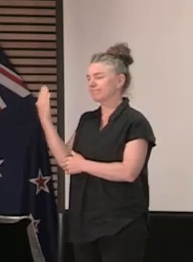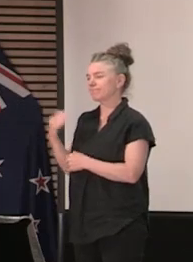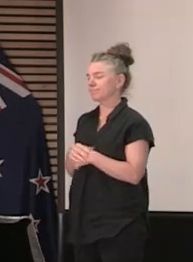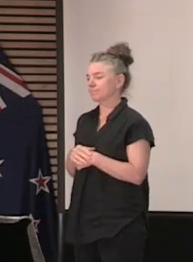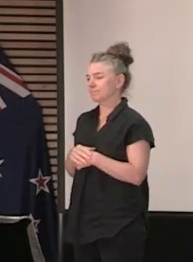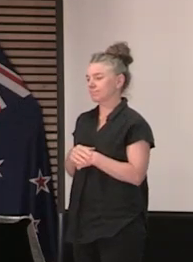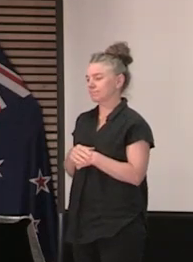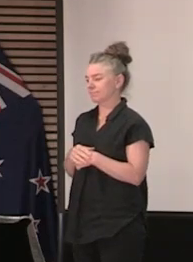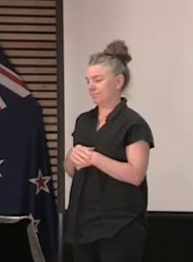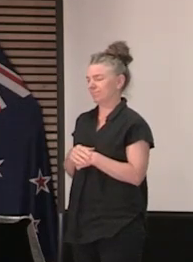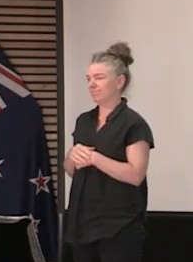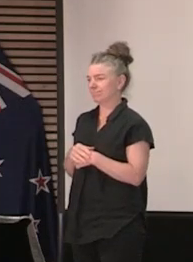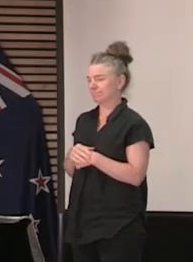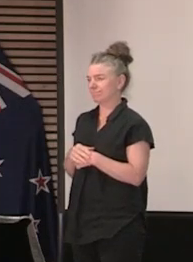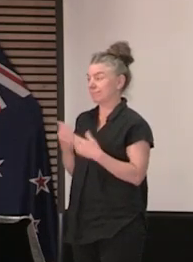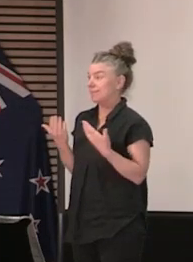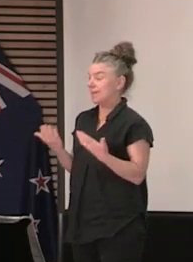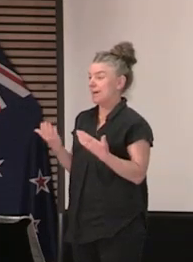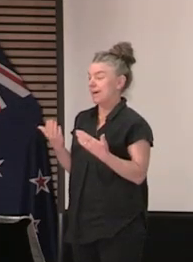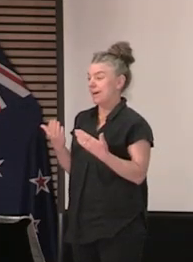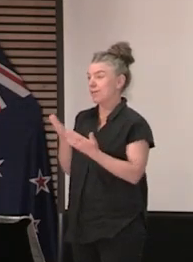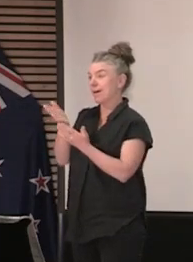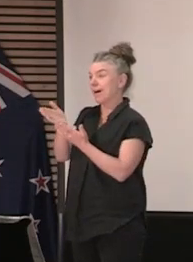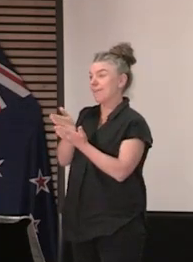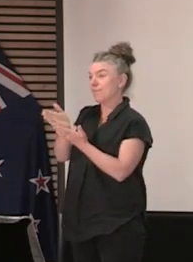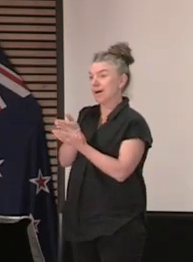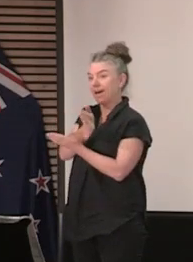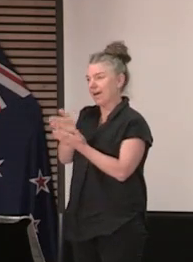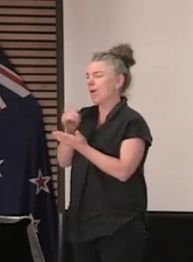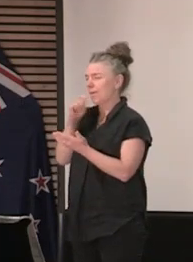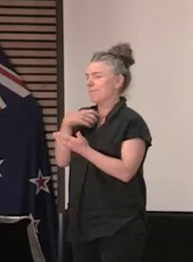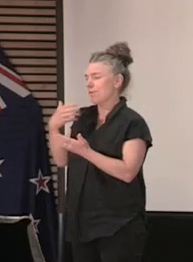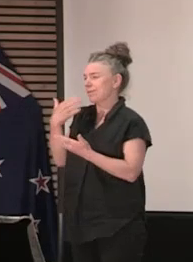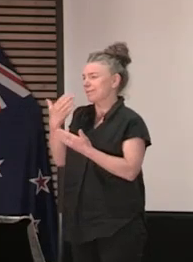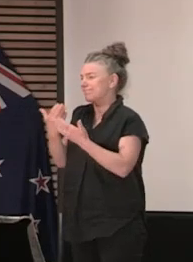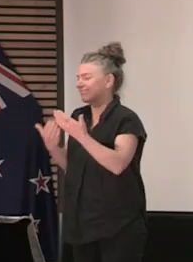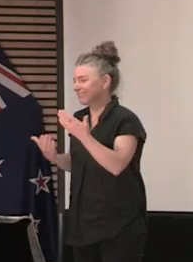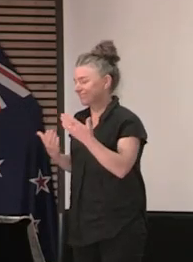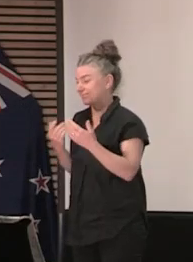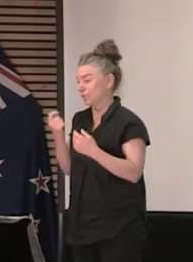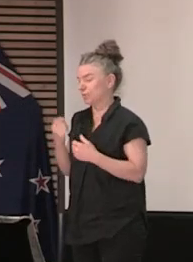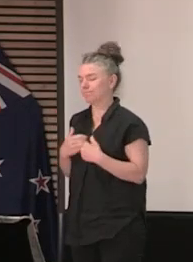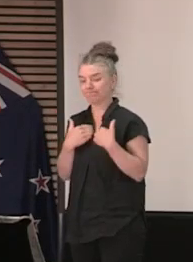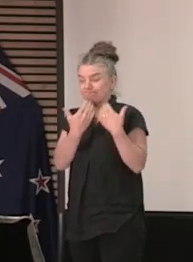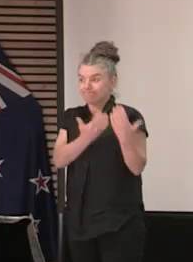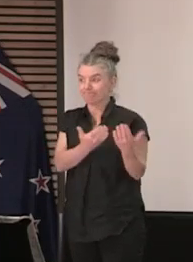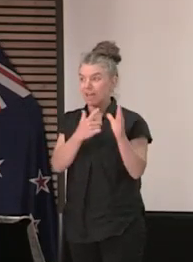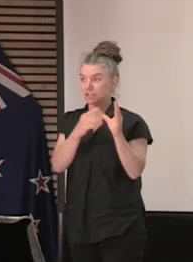that we have reached recently with lock down at Alert Level 4. Dr Bloomfield, I hand over to you.